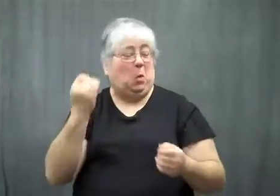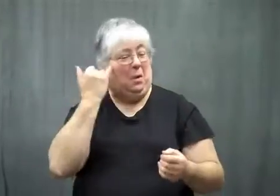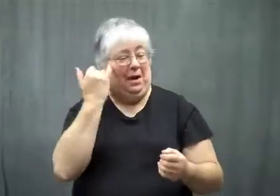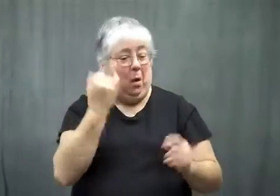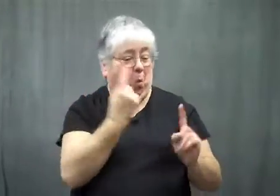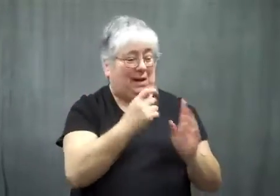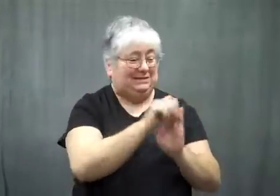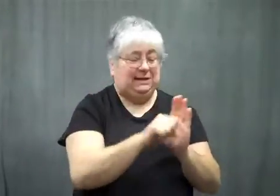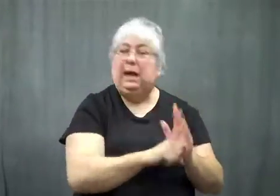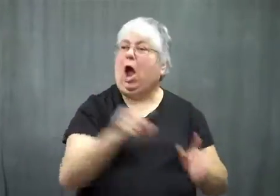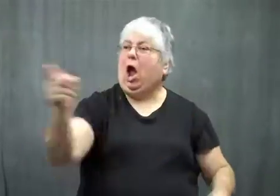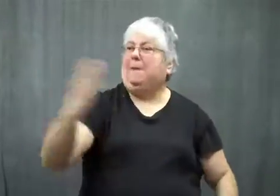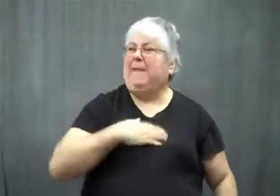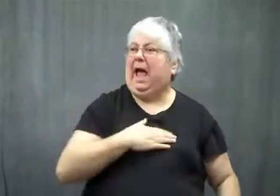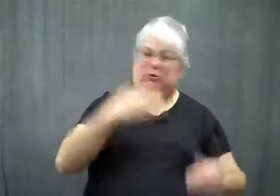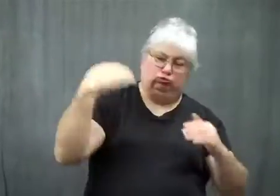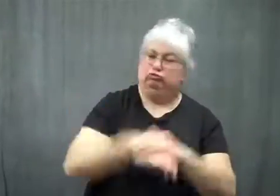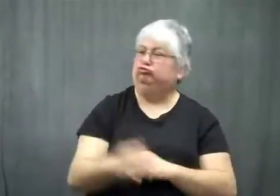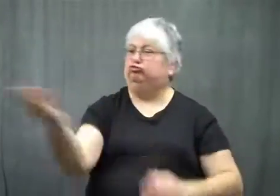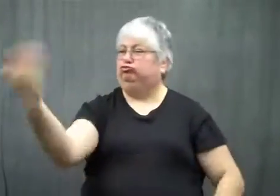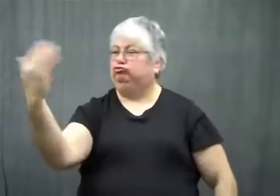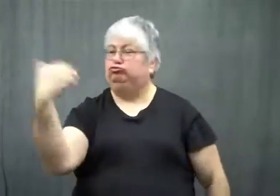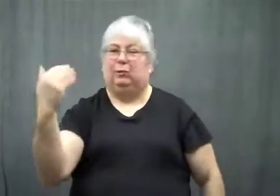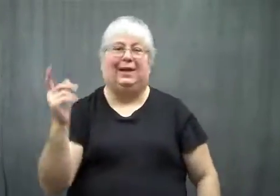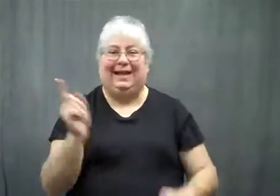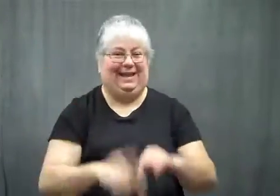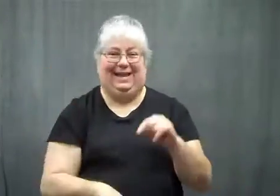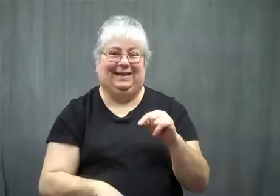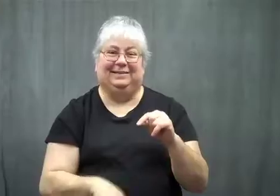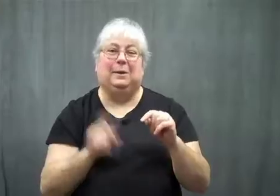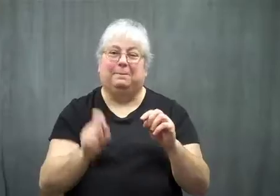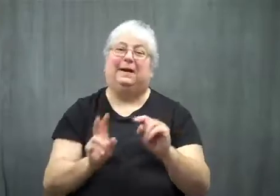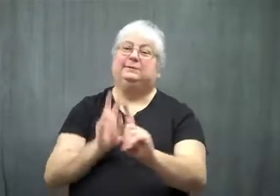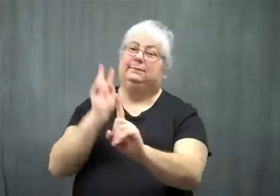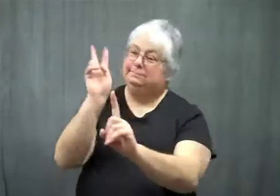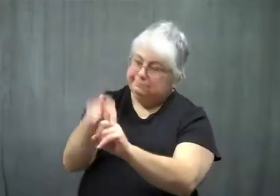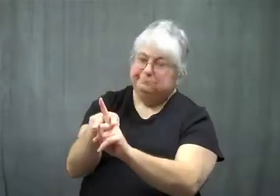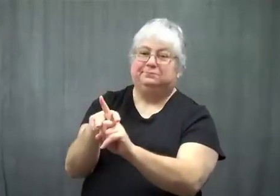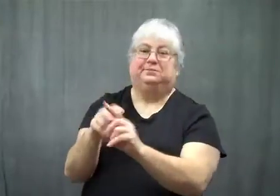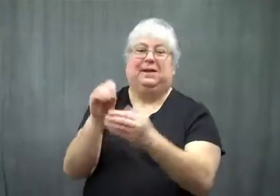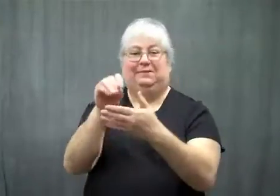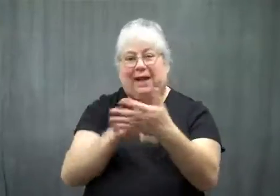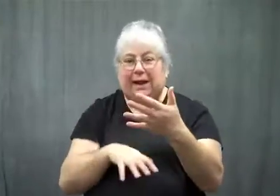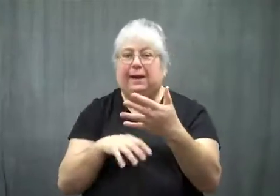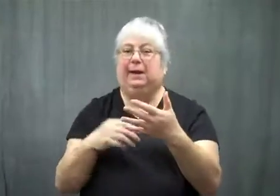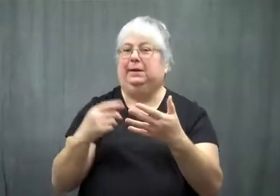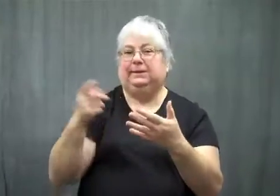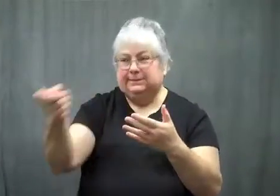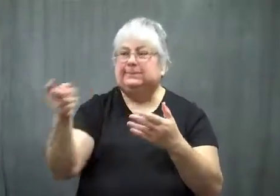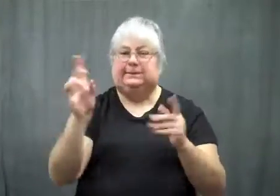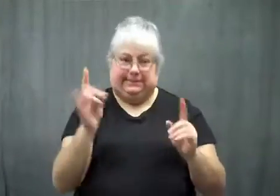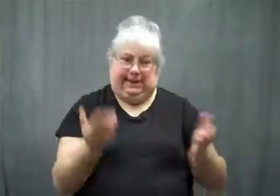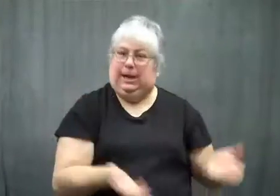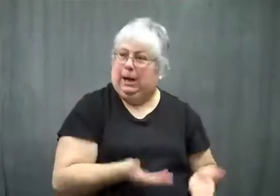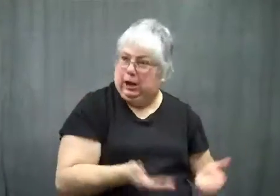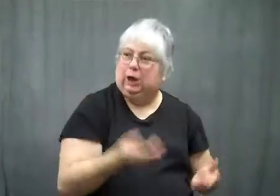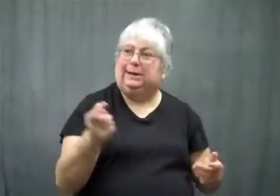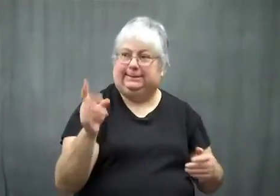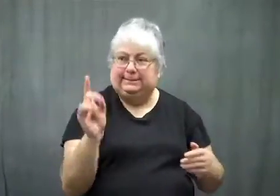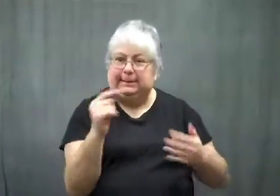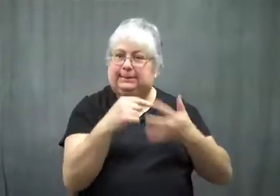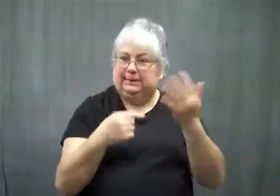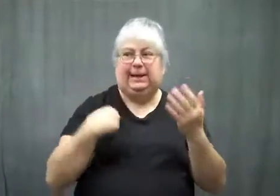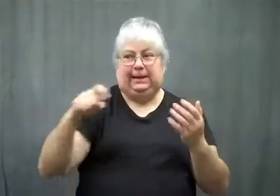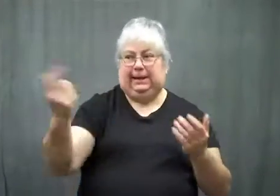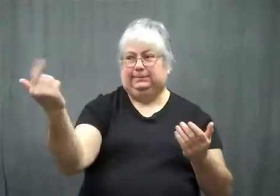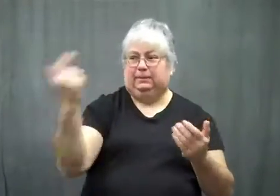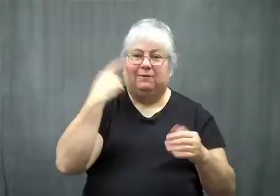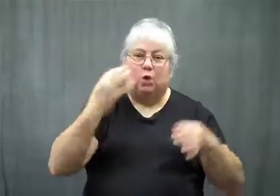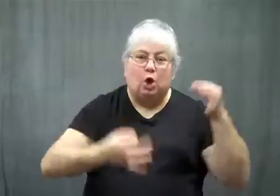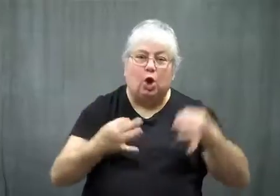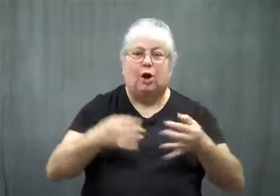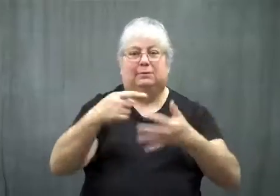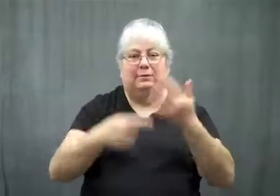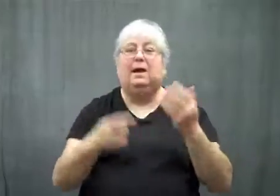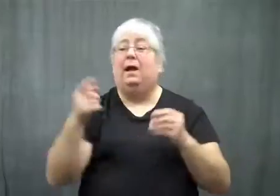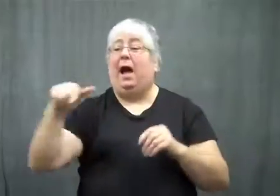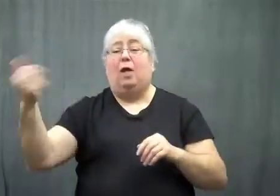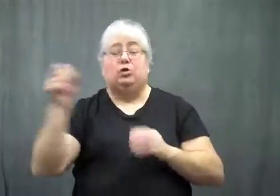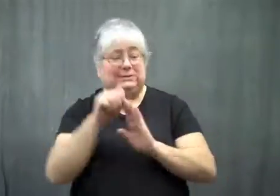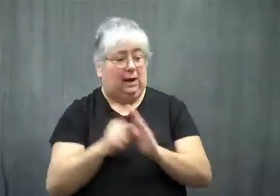The government of one state can't go into another state and just take someone.